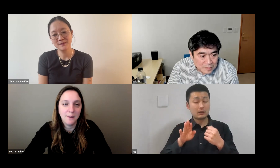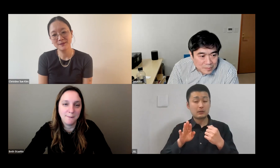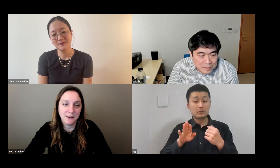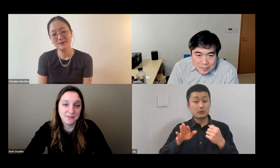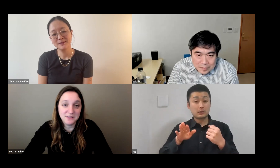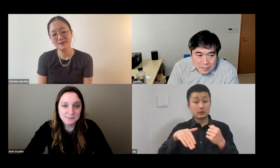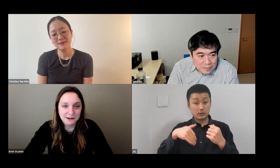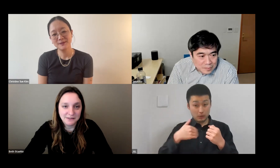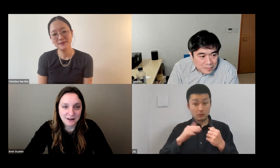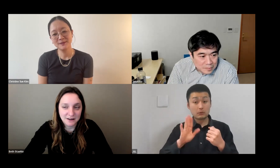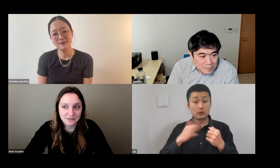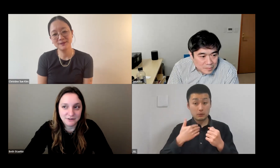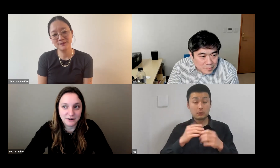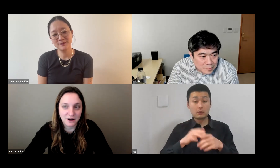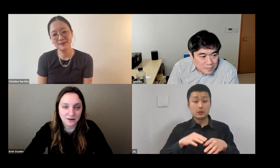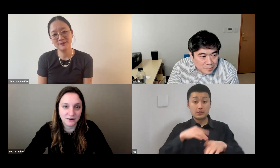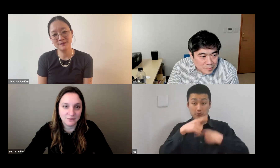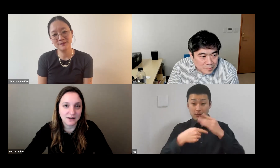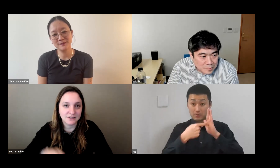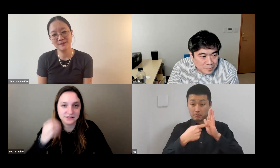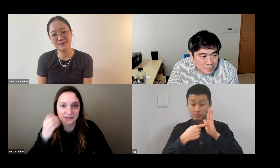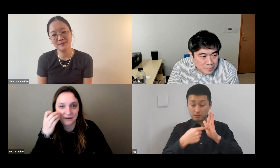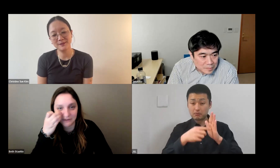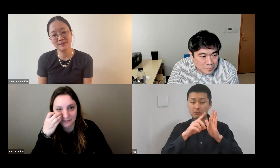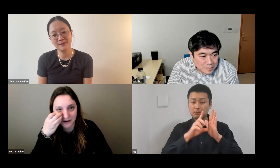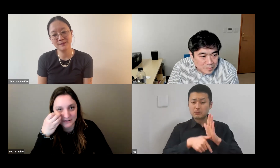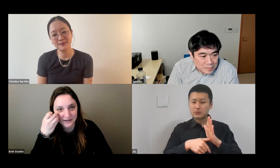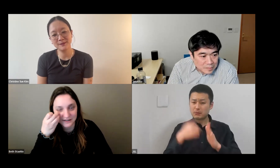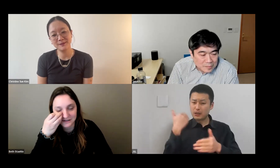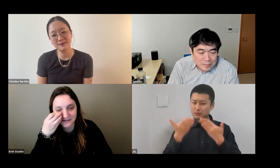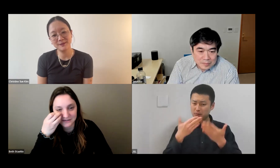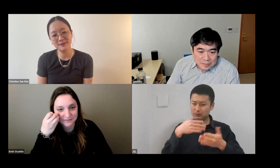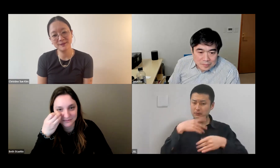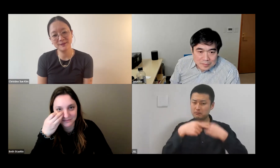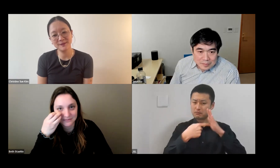But at this point I kind of forgotten how masks had impacted us.